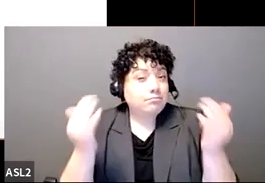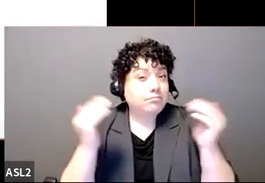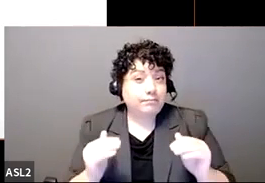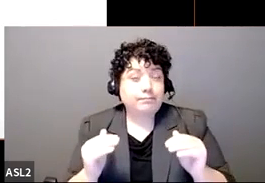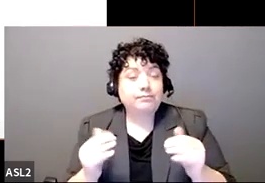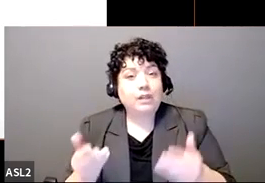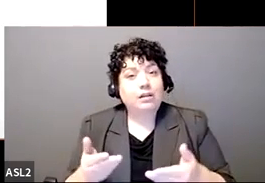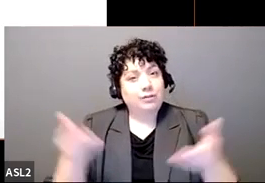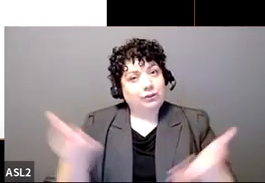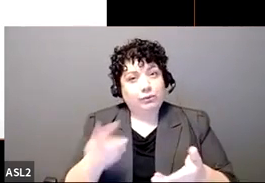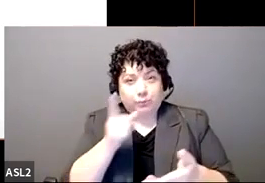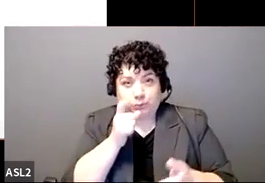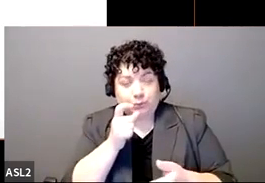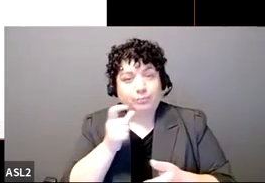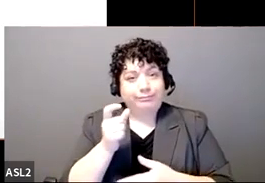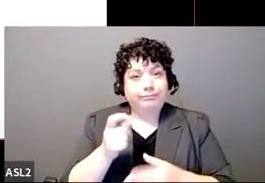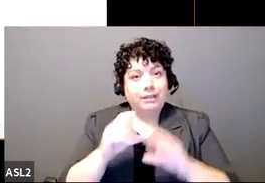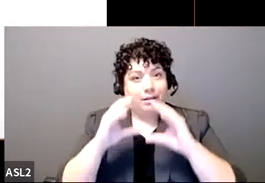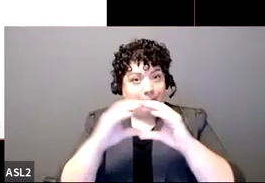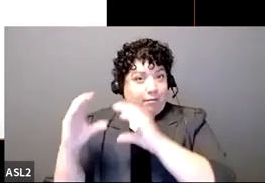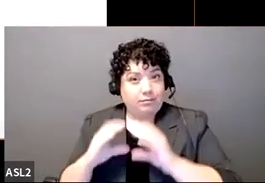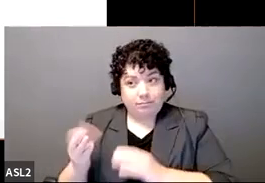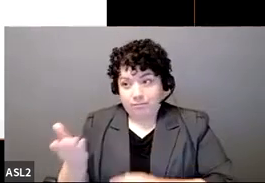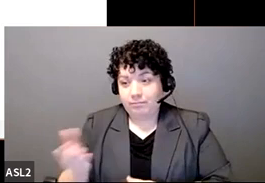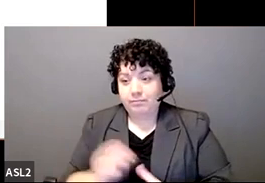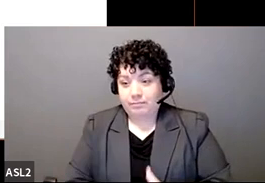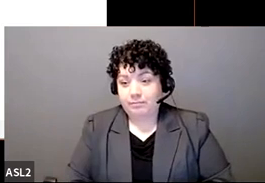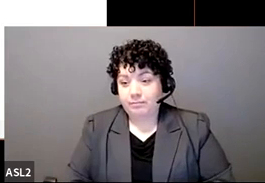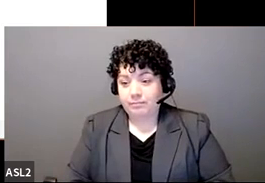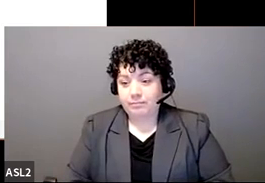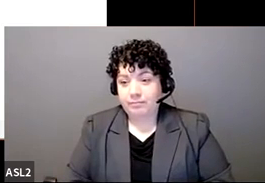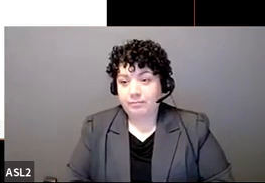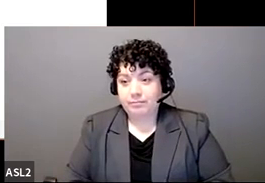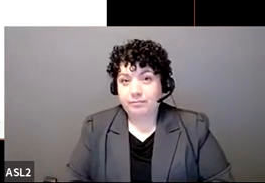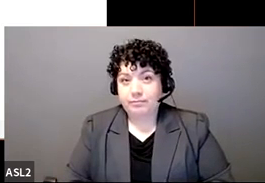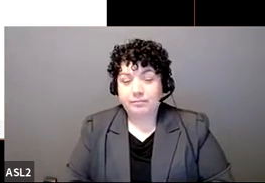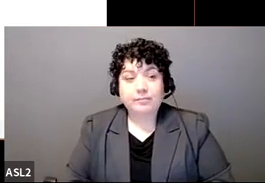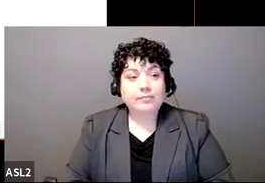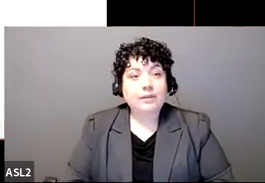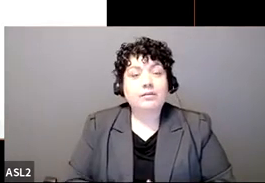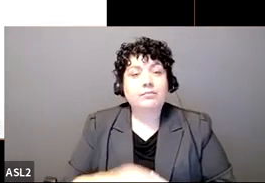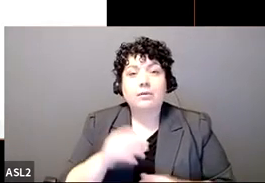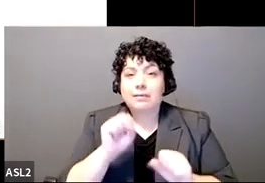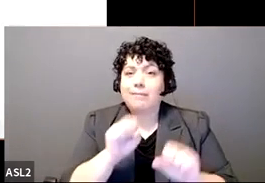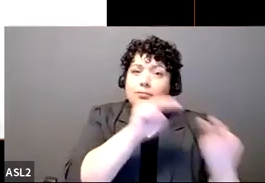panelists I’m going to refer you to their biographies on the website so